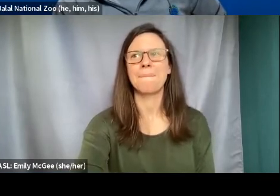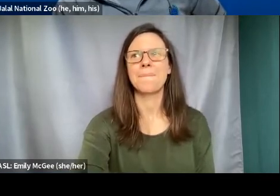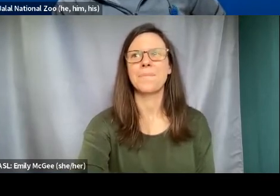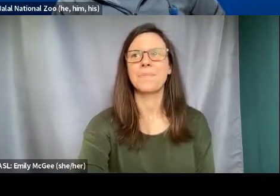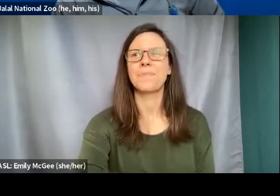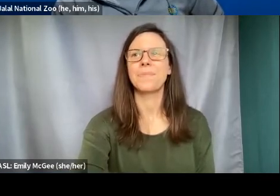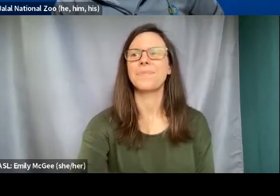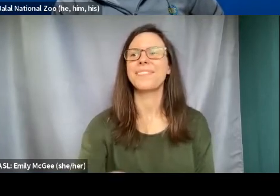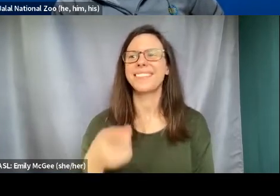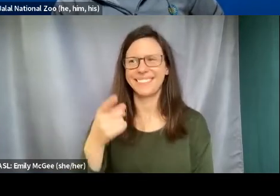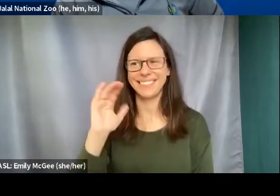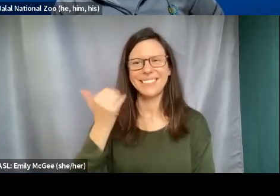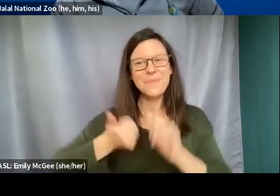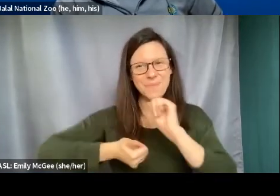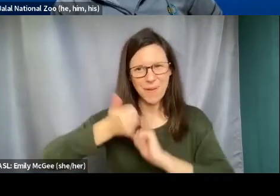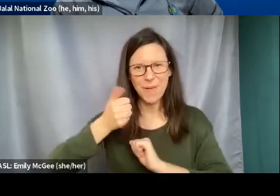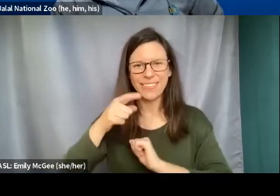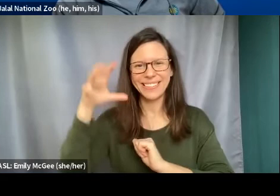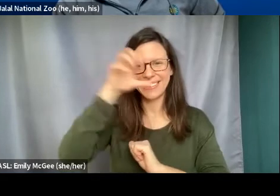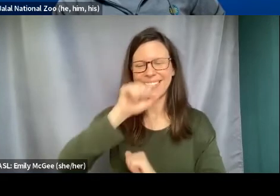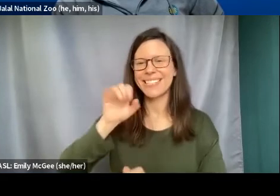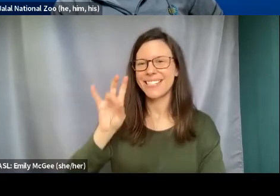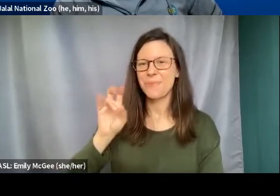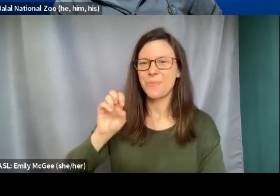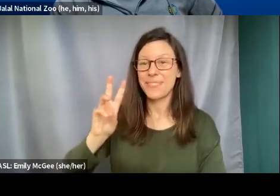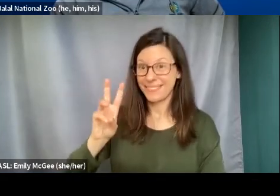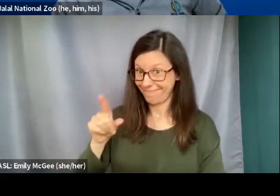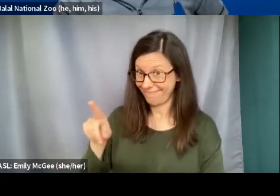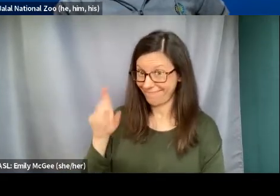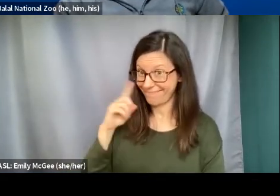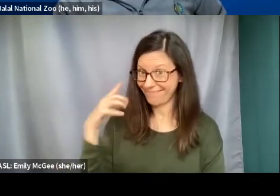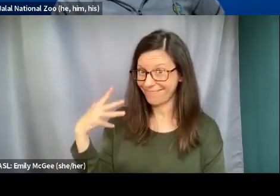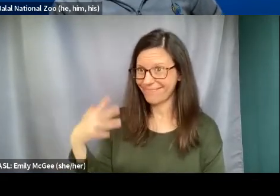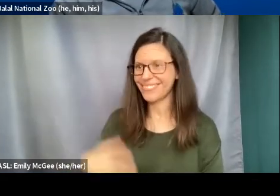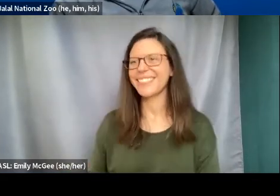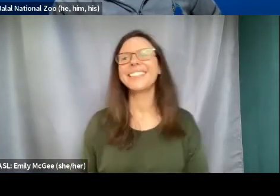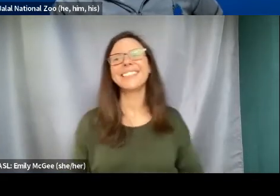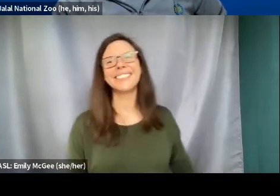here guessed 7.6. What would you say Jalal? >>Jalal: The answer, it's a little unfair.